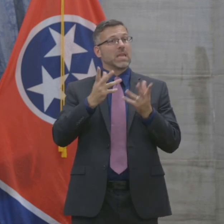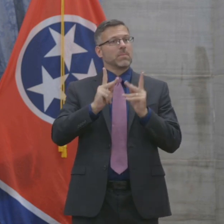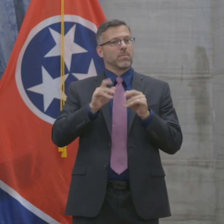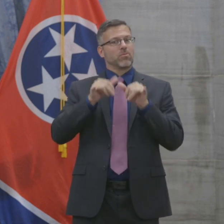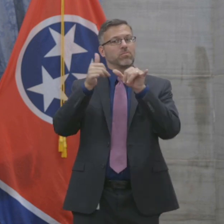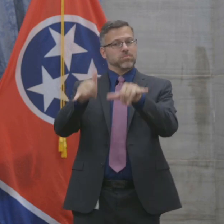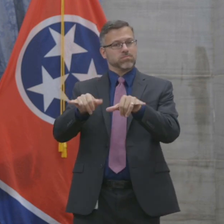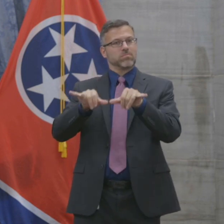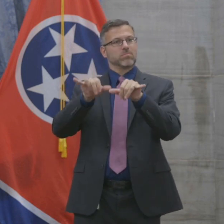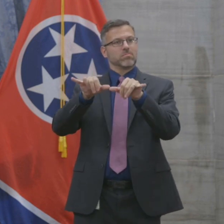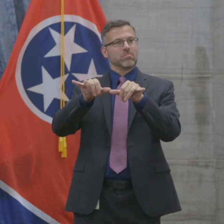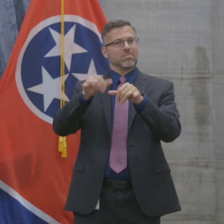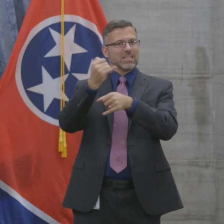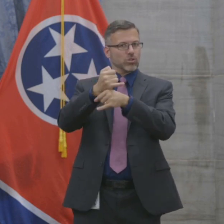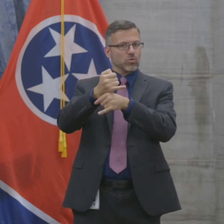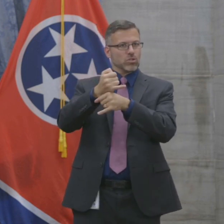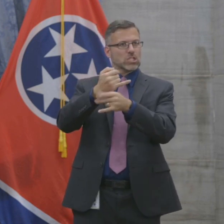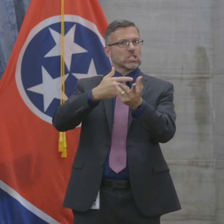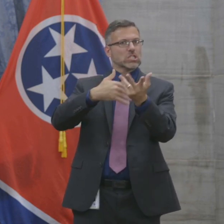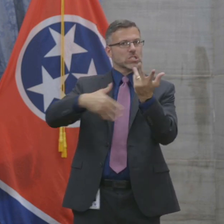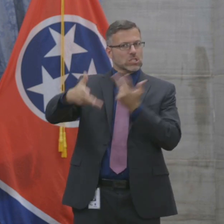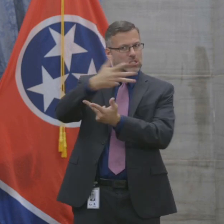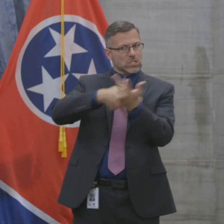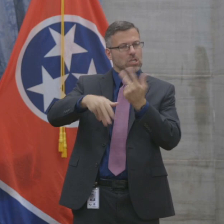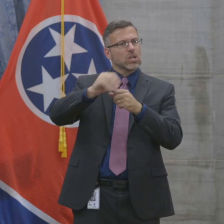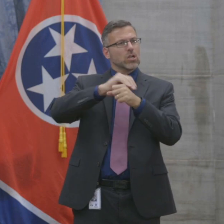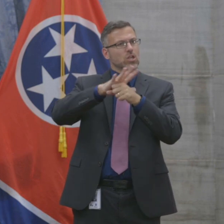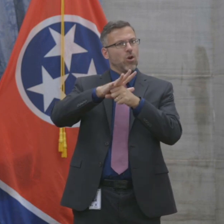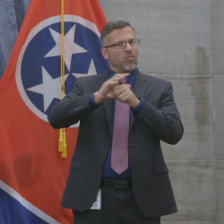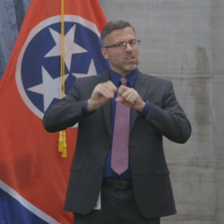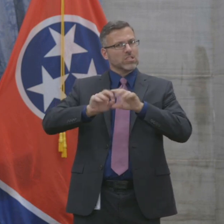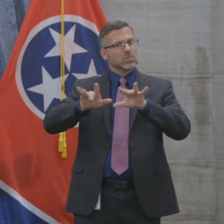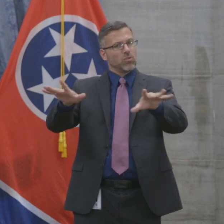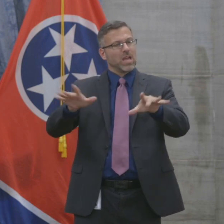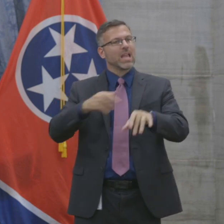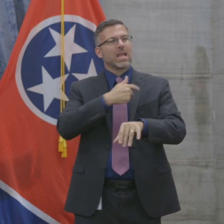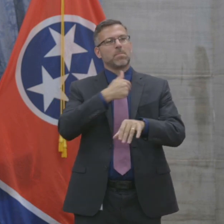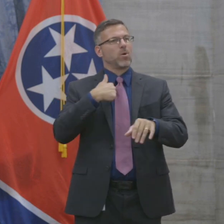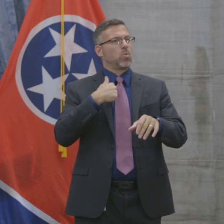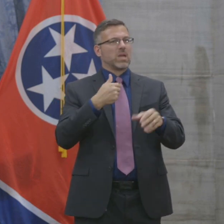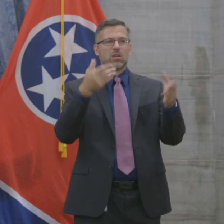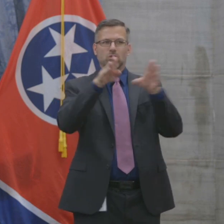allowed us to deliver technical and technology services to persons that might want to live alone in their own community and